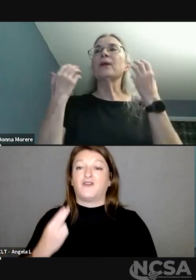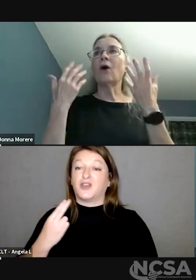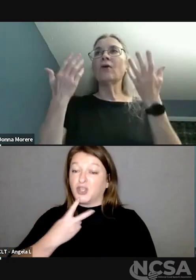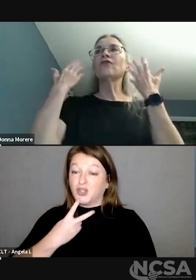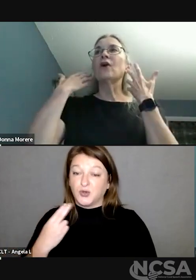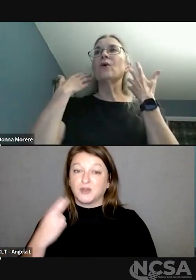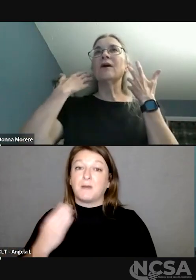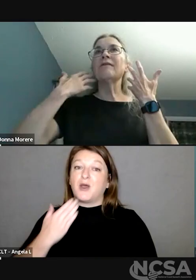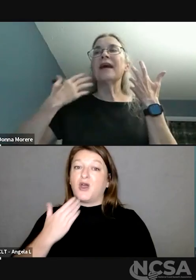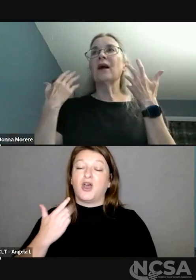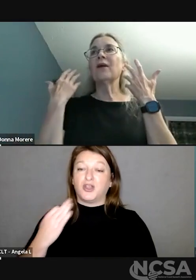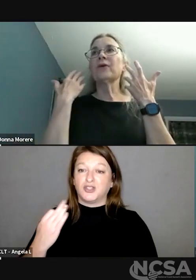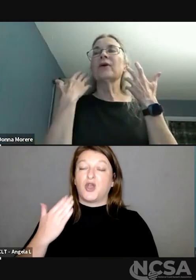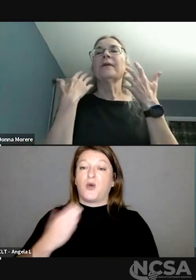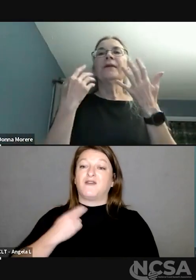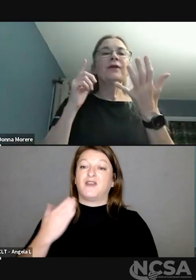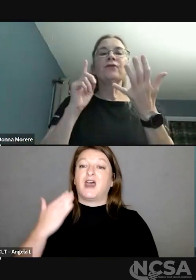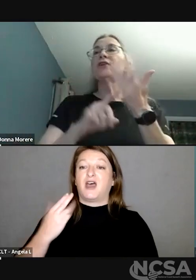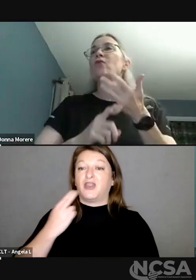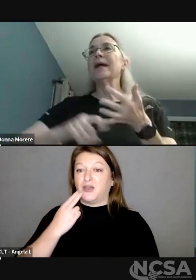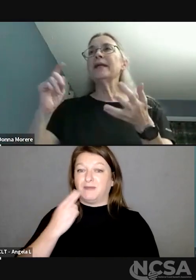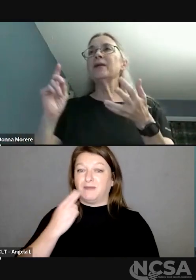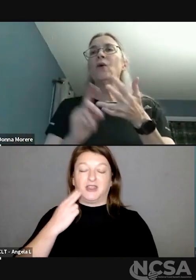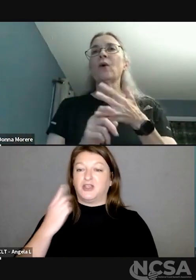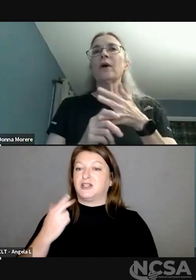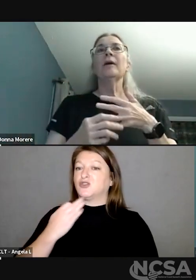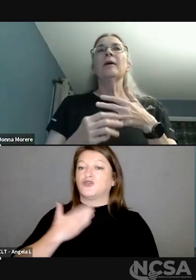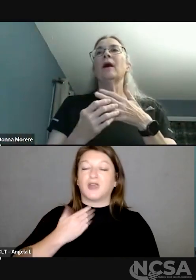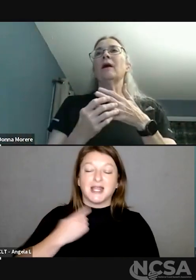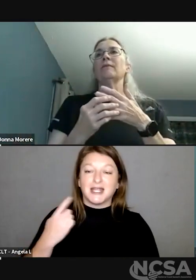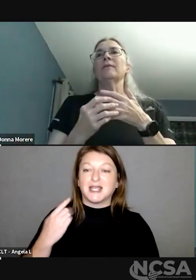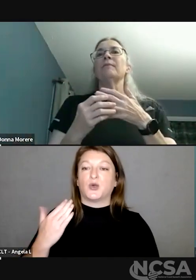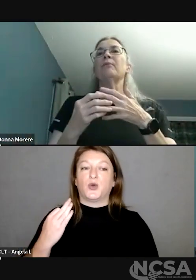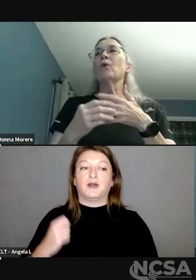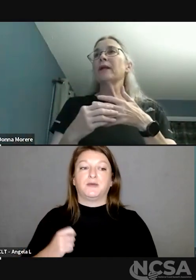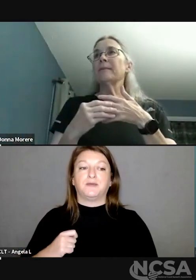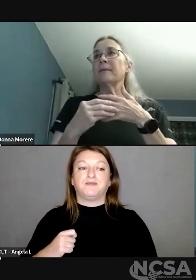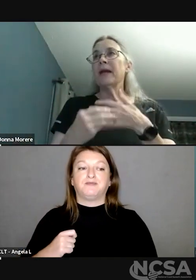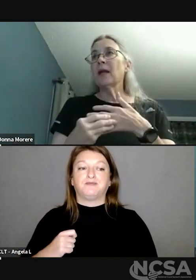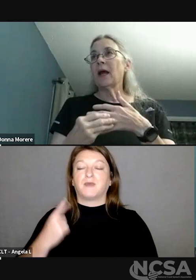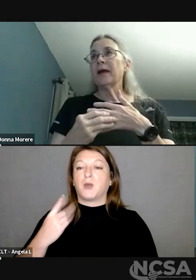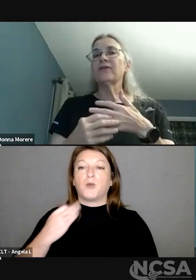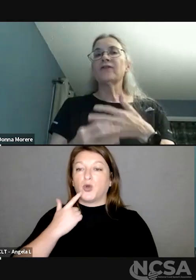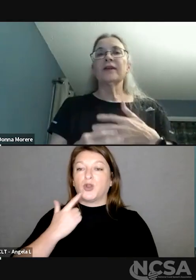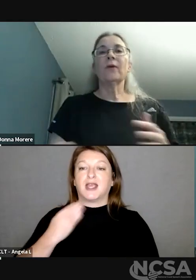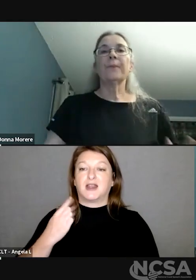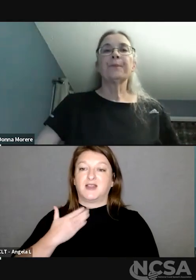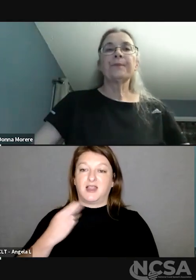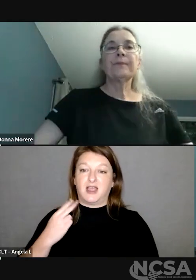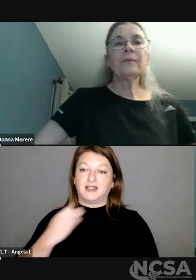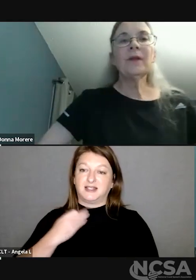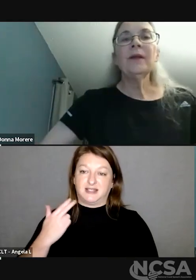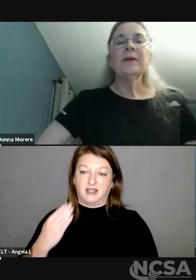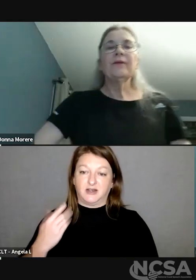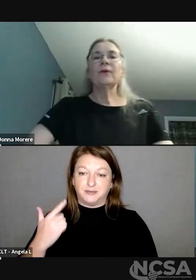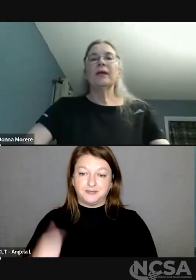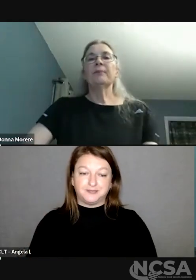but also of that other, either degraded or poorly analyzed signal.